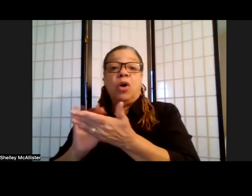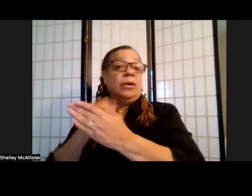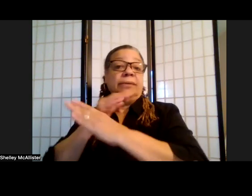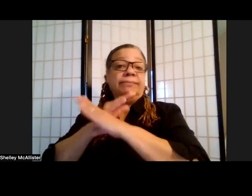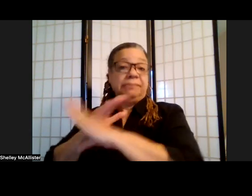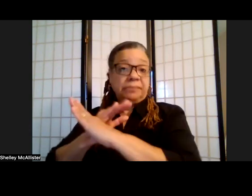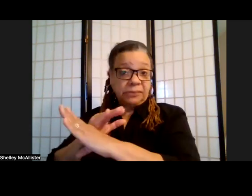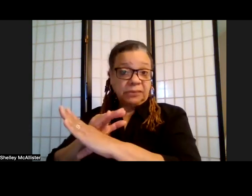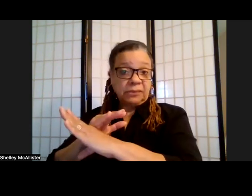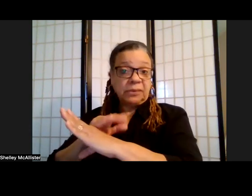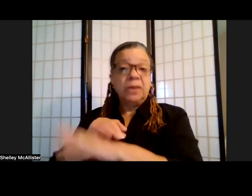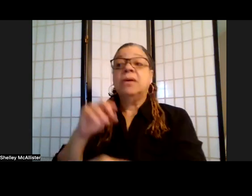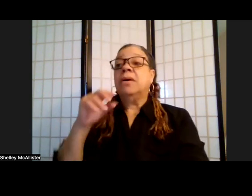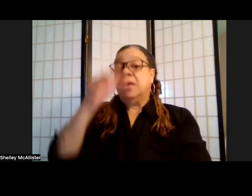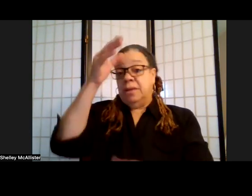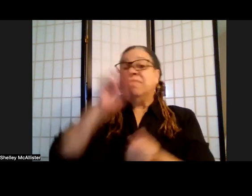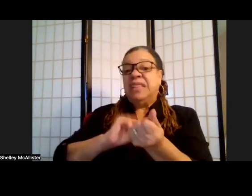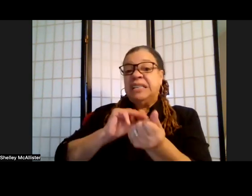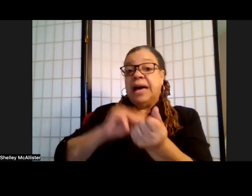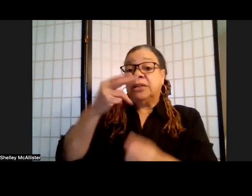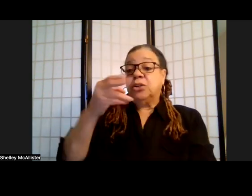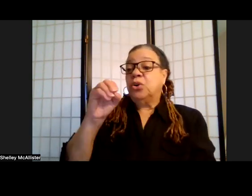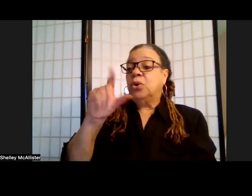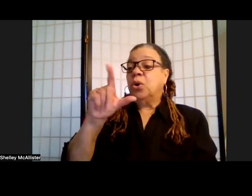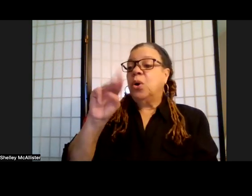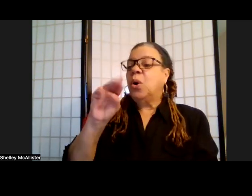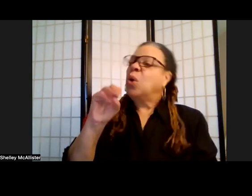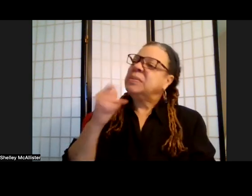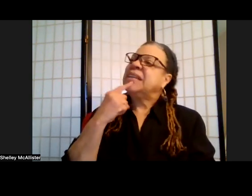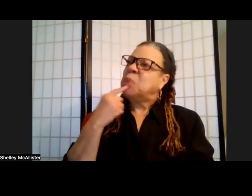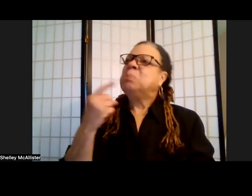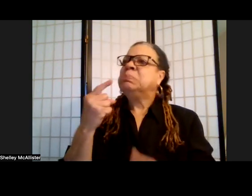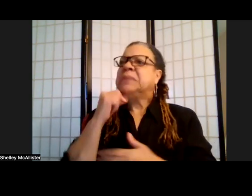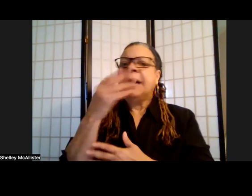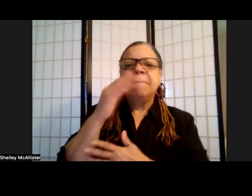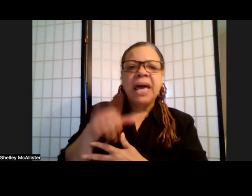Holmes figured out that the first part of the problem was easy. Some of the men presented with symptoms similar to gonorrhea,